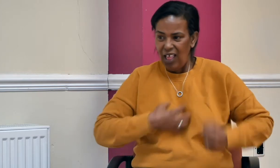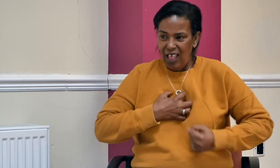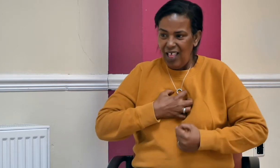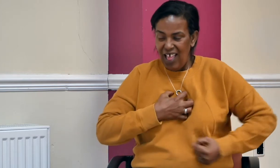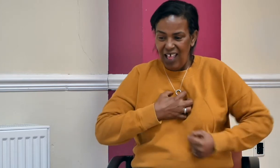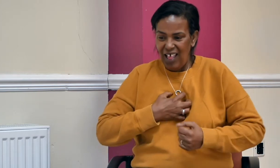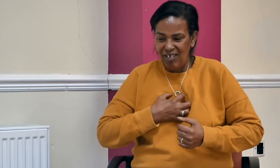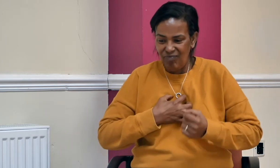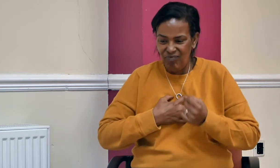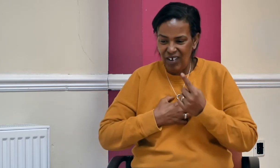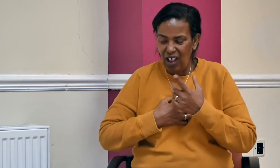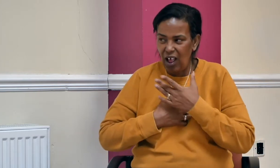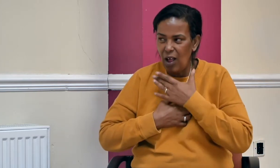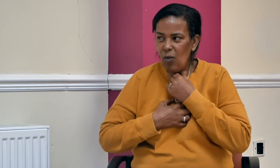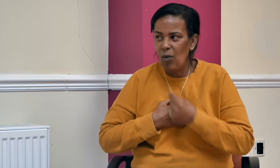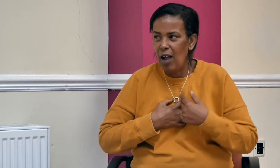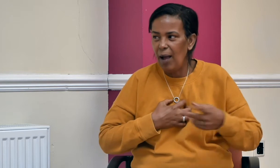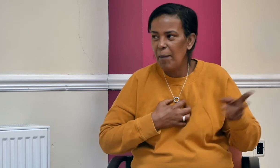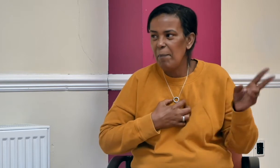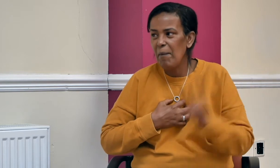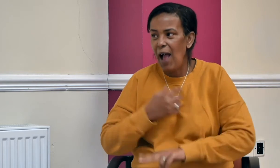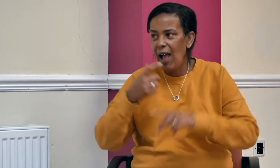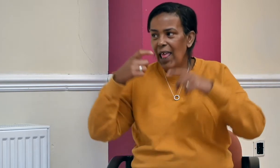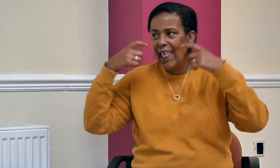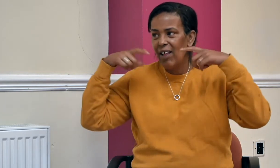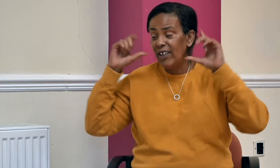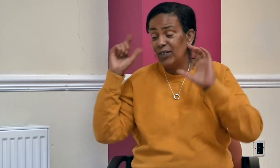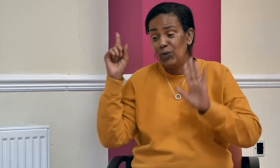You couldn't run with it! I wanted to go back to the behind-the-ear hearing aids,